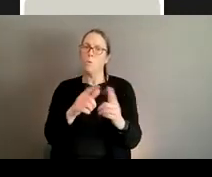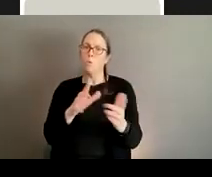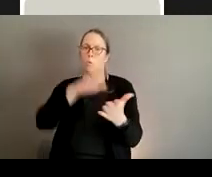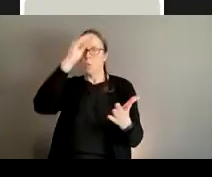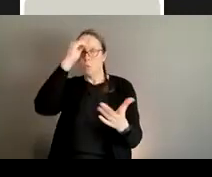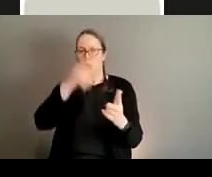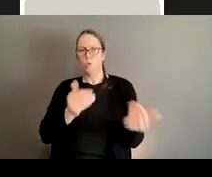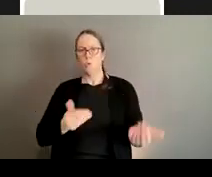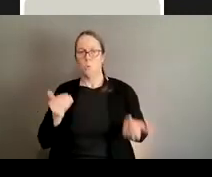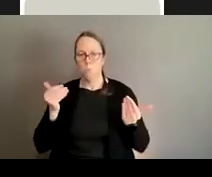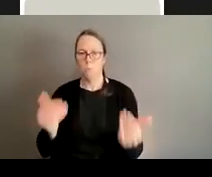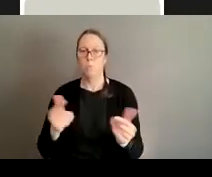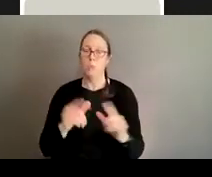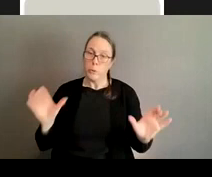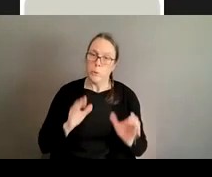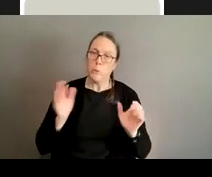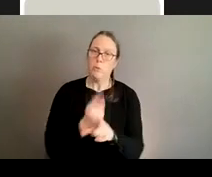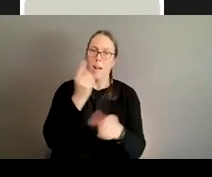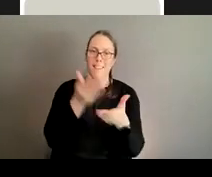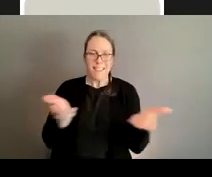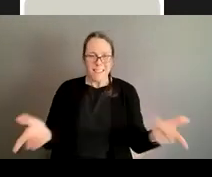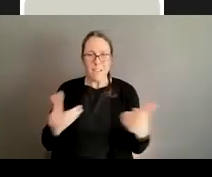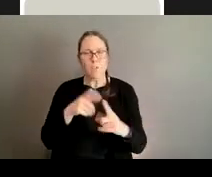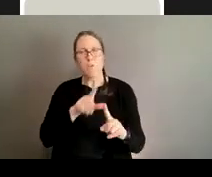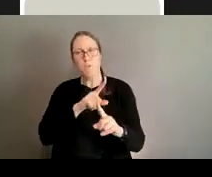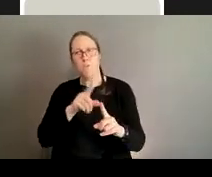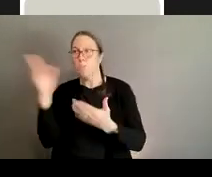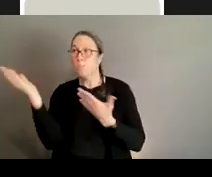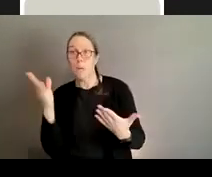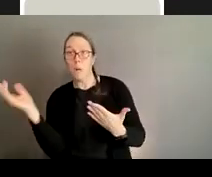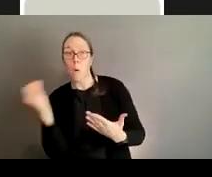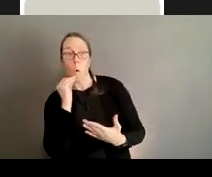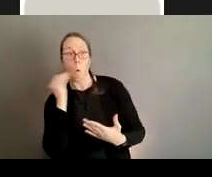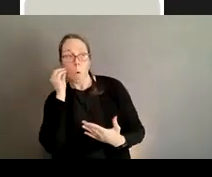to do the correct thing, to bring back home to convince other people to do the right thing